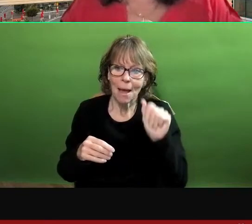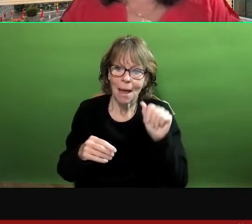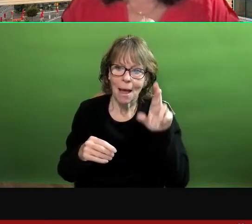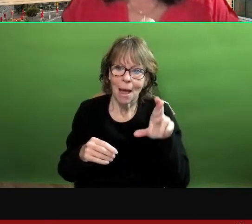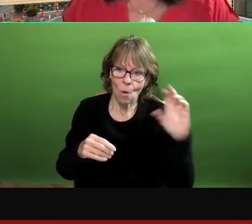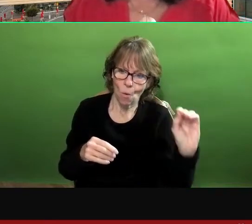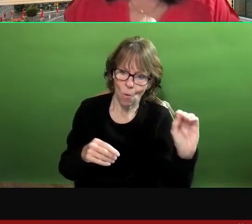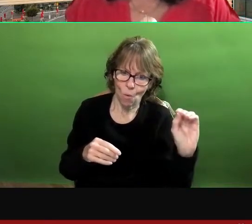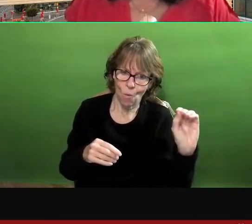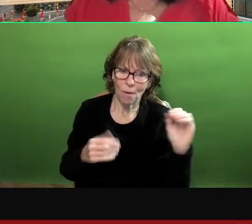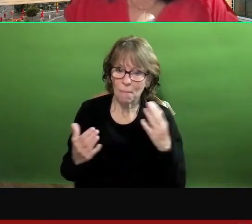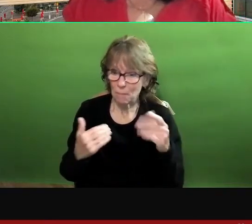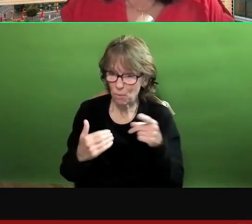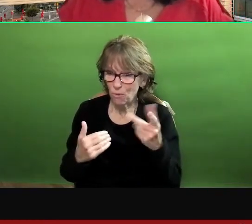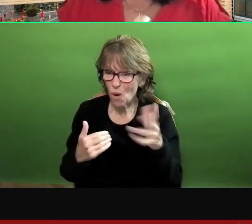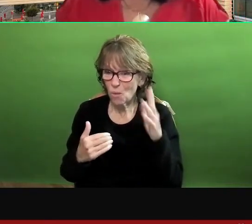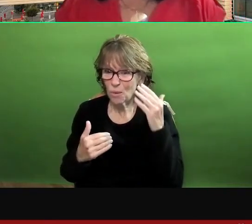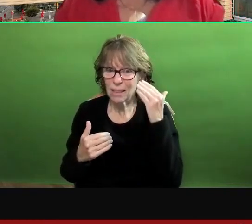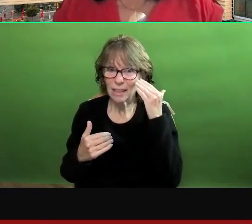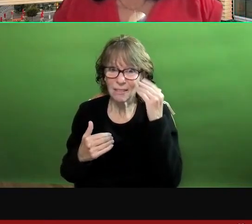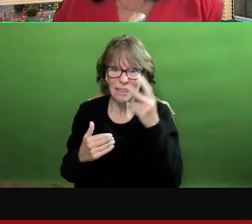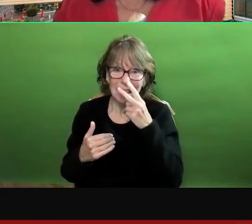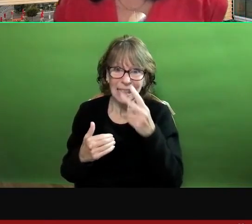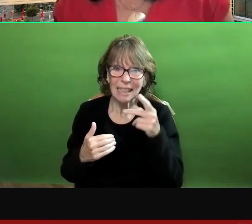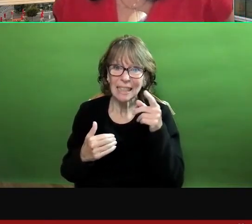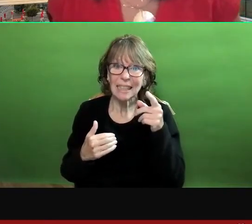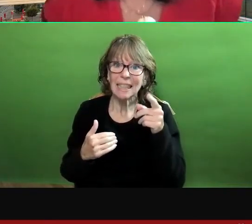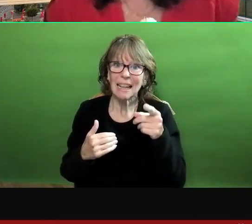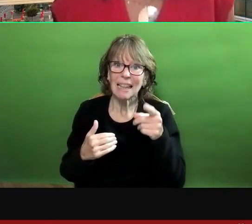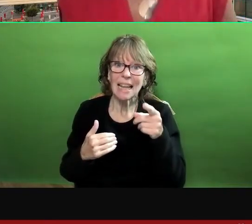Some of you may have already seen this or been familiar with this. And it's a